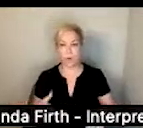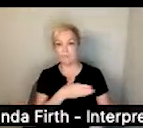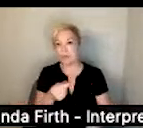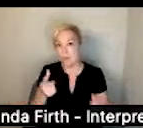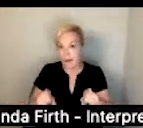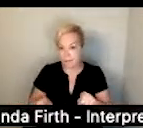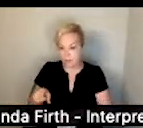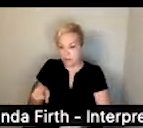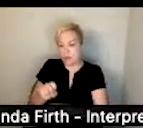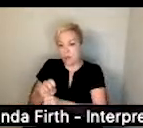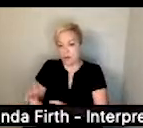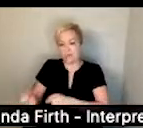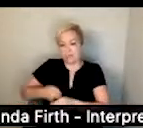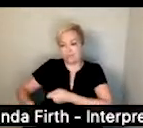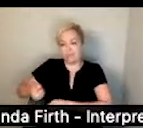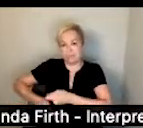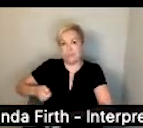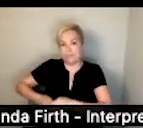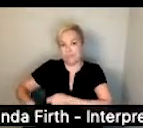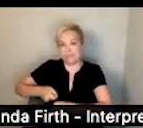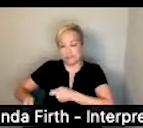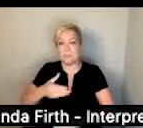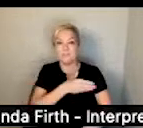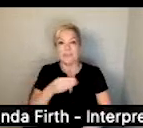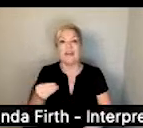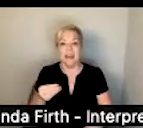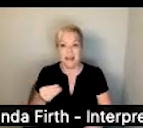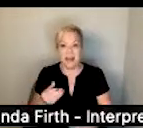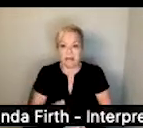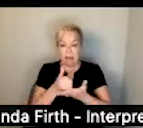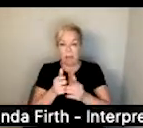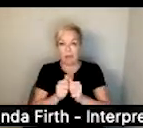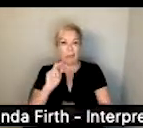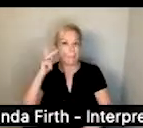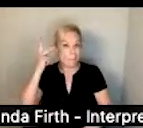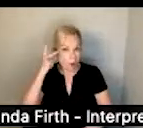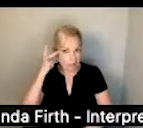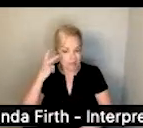and a real gap between the museum's outward-facing progressive politics and its internal dynamics.